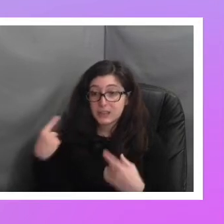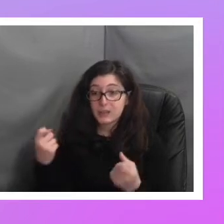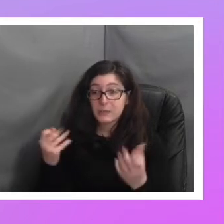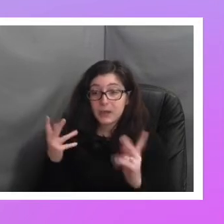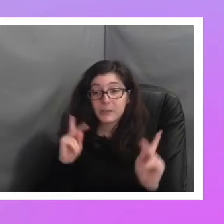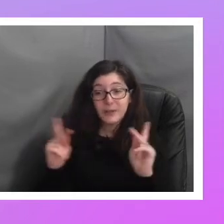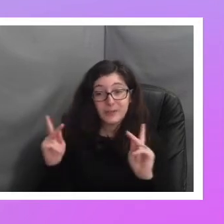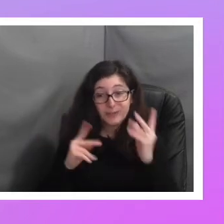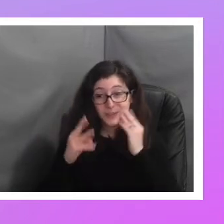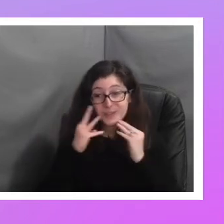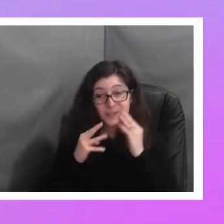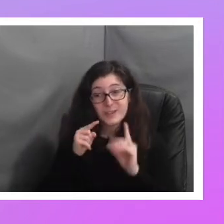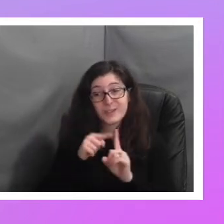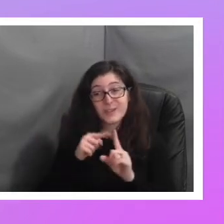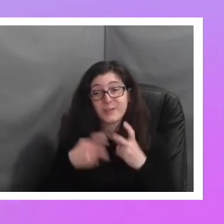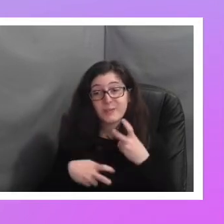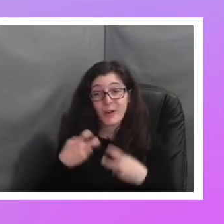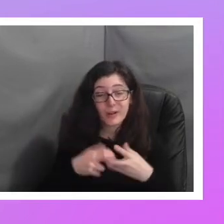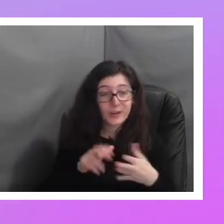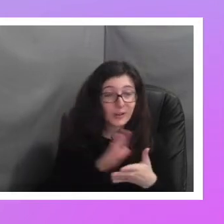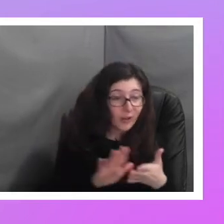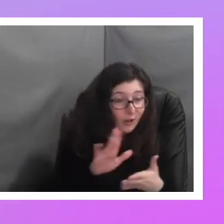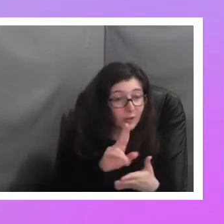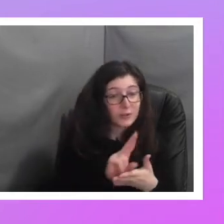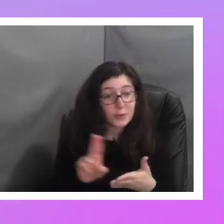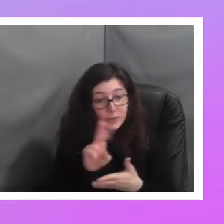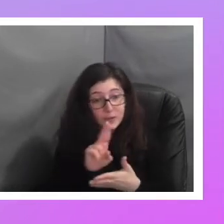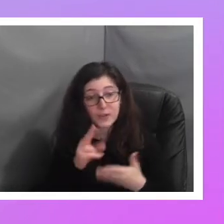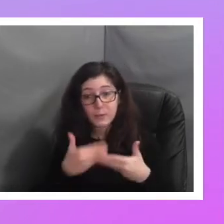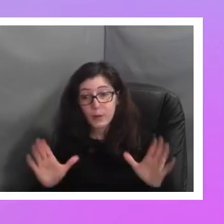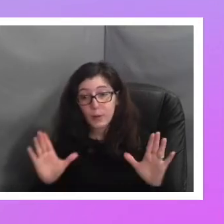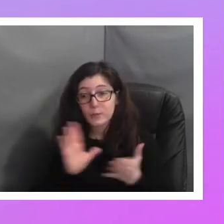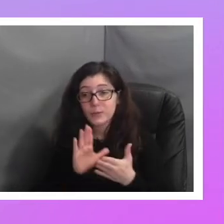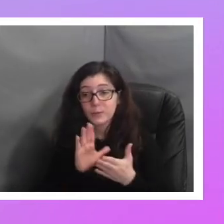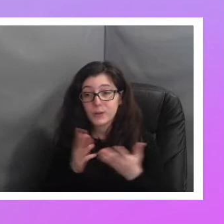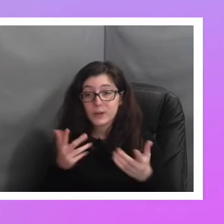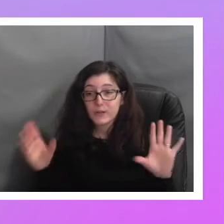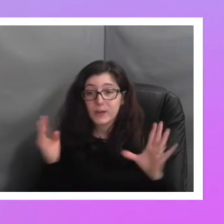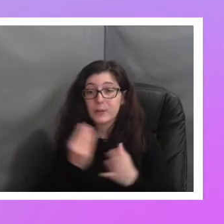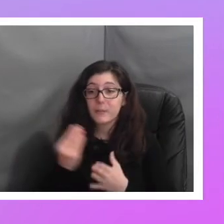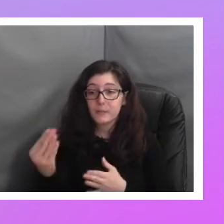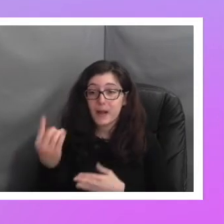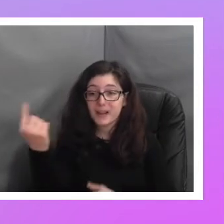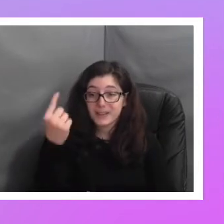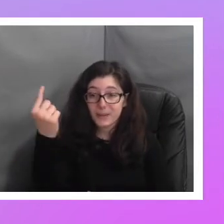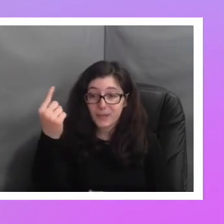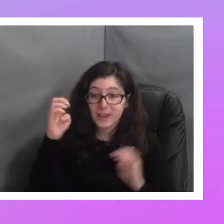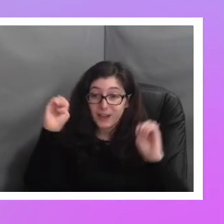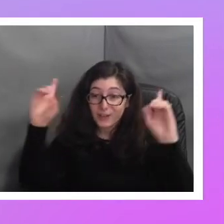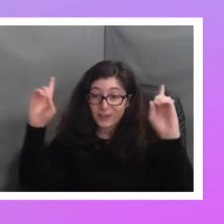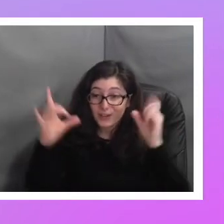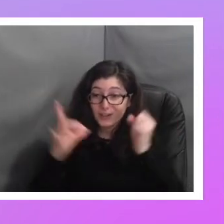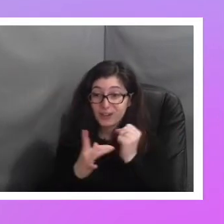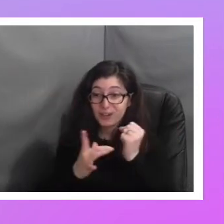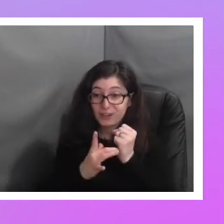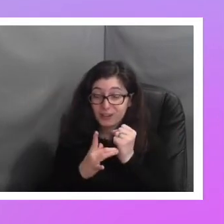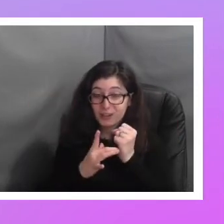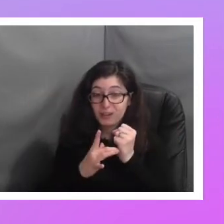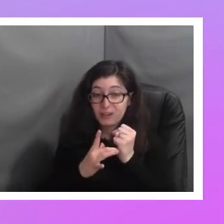and public schools in particular, who buy a piece of educational technology, and then discover when they get a complaint